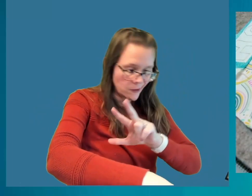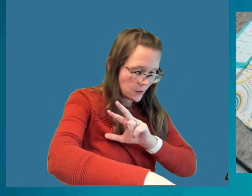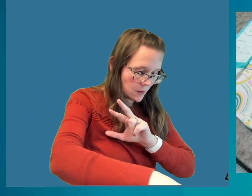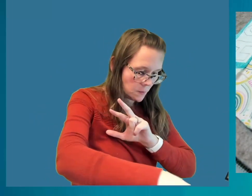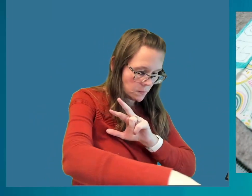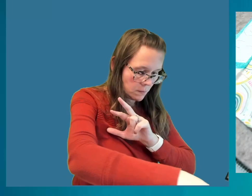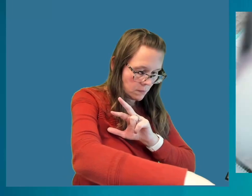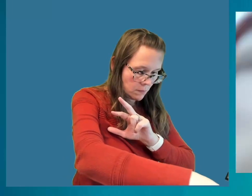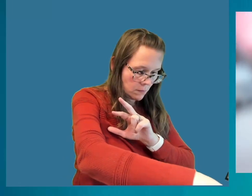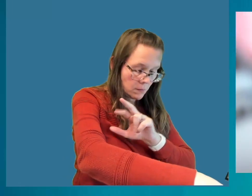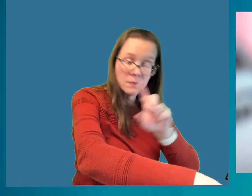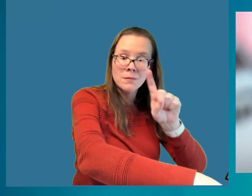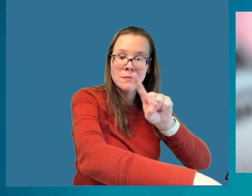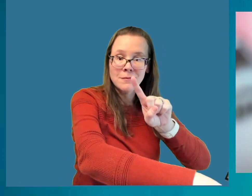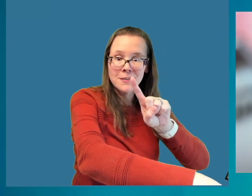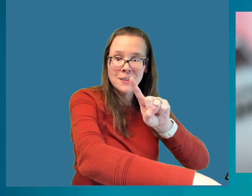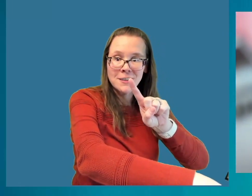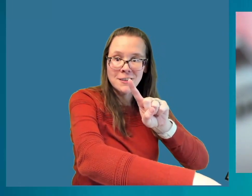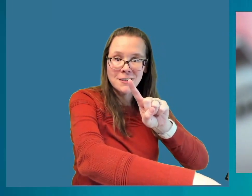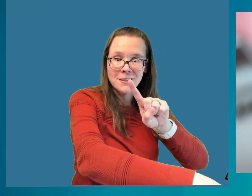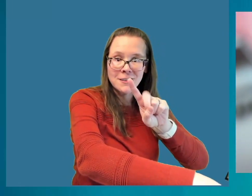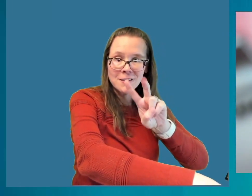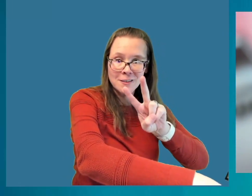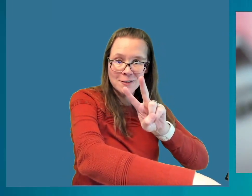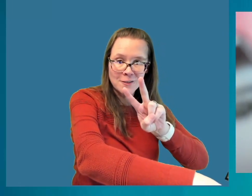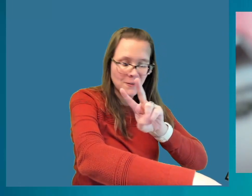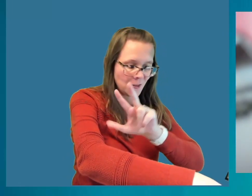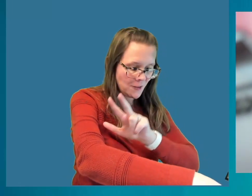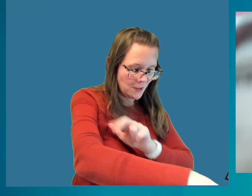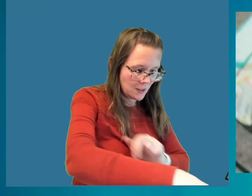I kind of run over the entire thing and it sticks a little. And then I go back and do